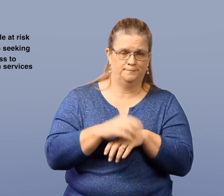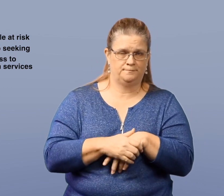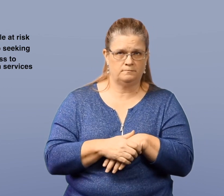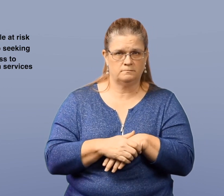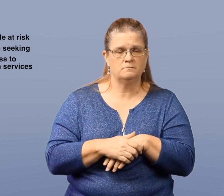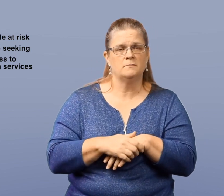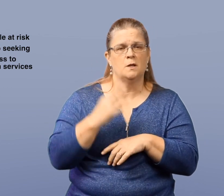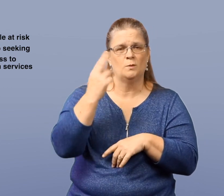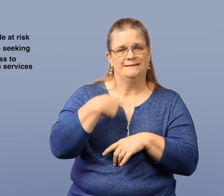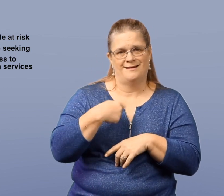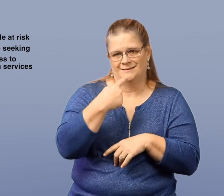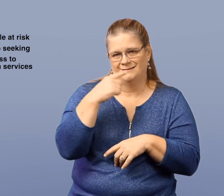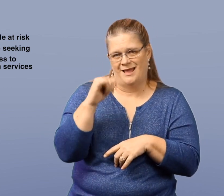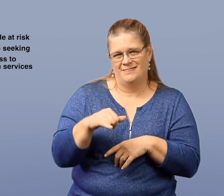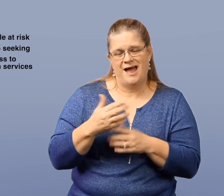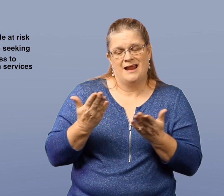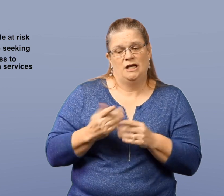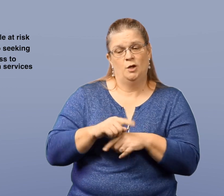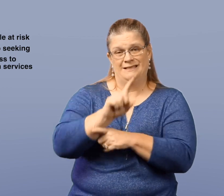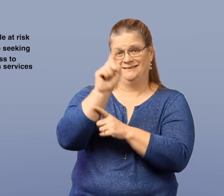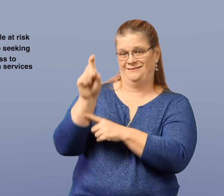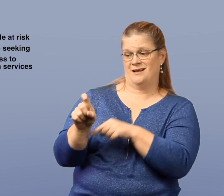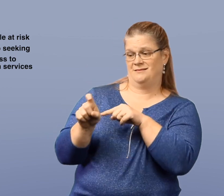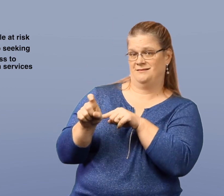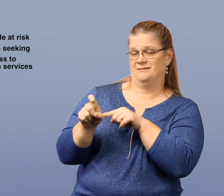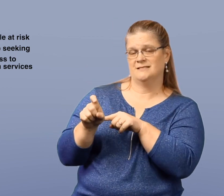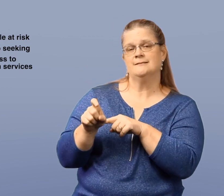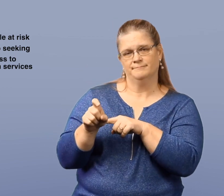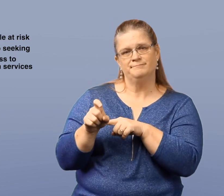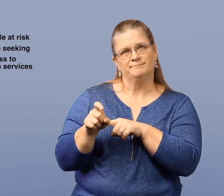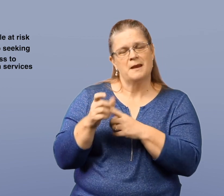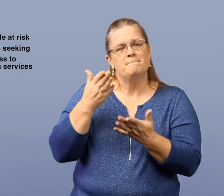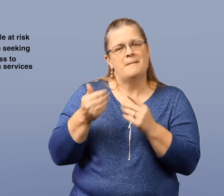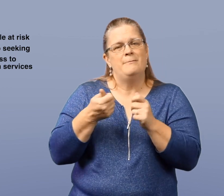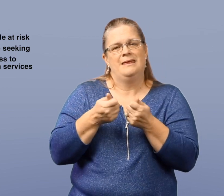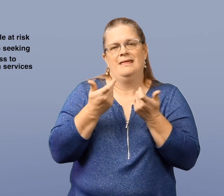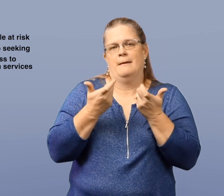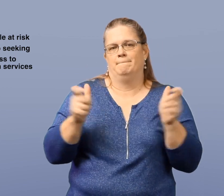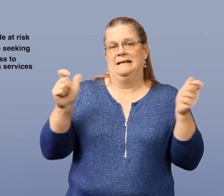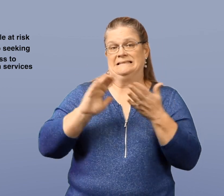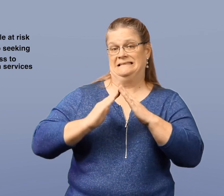And the reason why I say that is because here in the state of Texas,